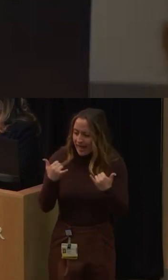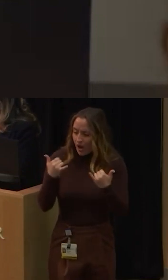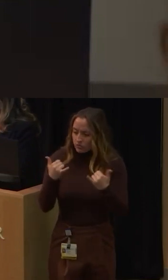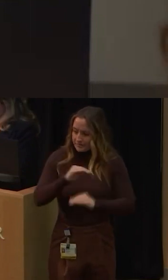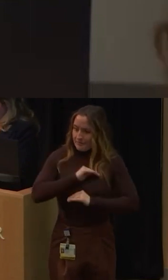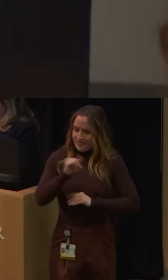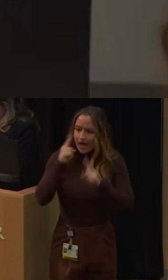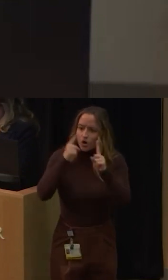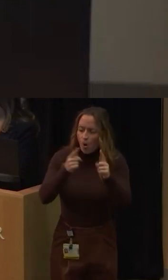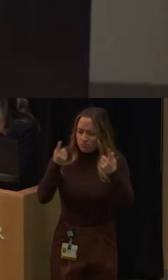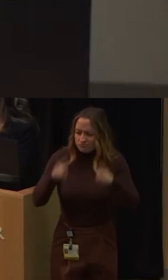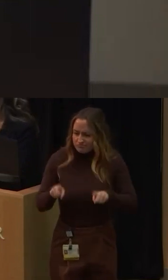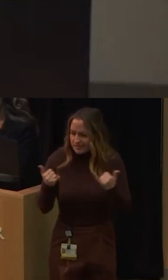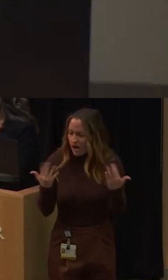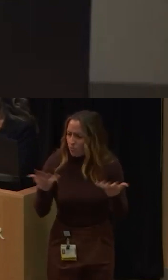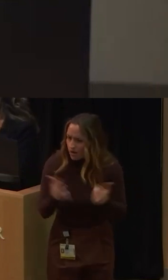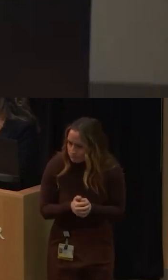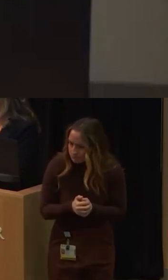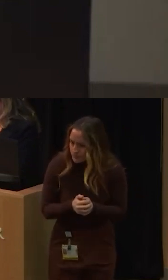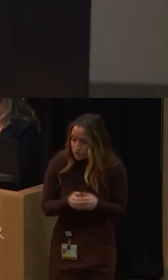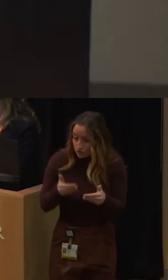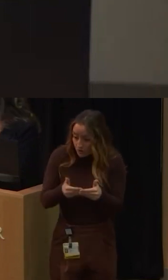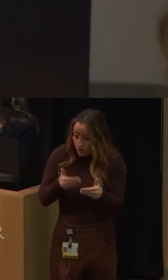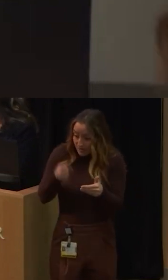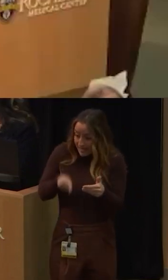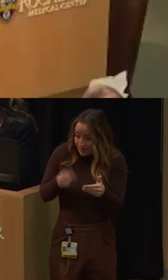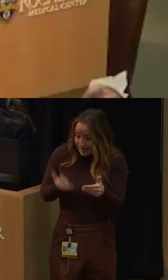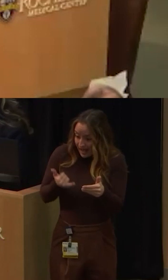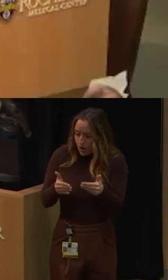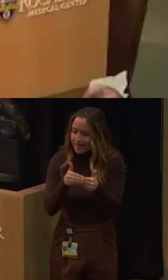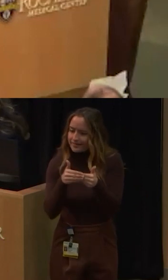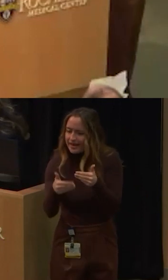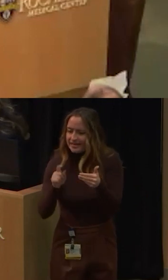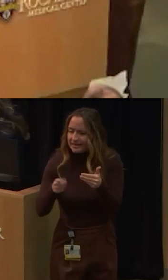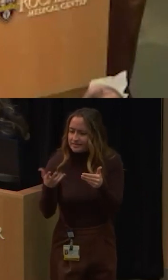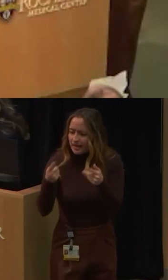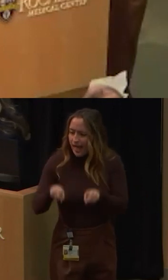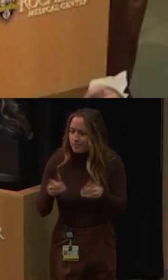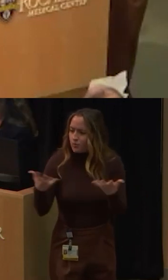And what needs to still happen? Can we start with you, Simeon?